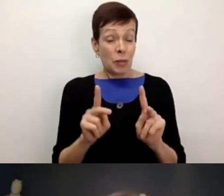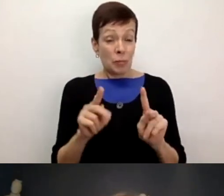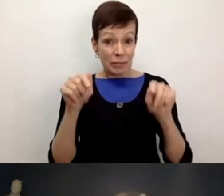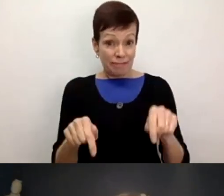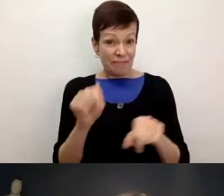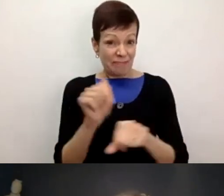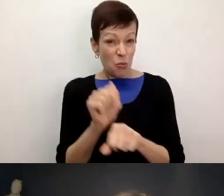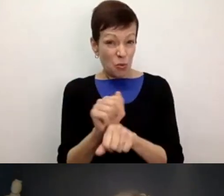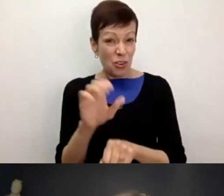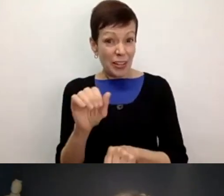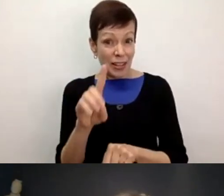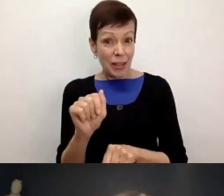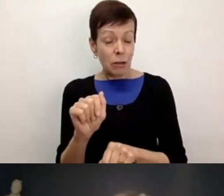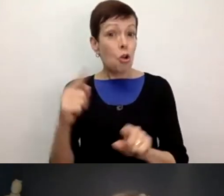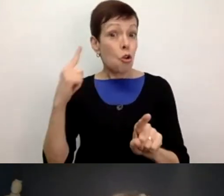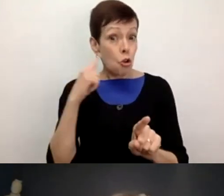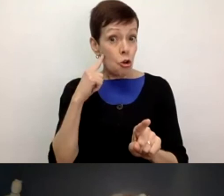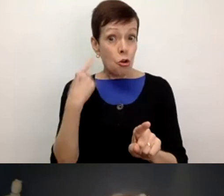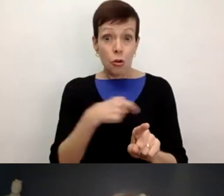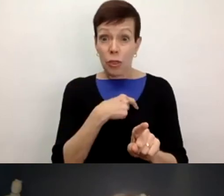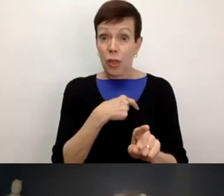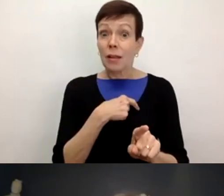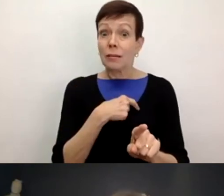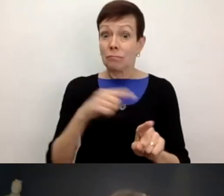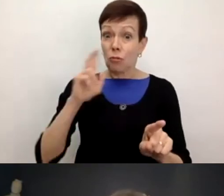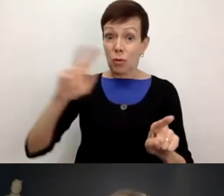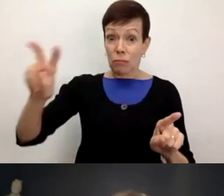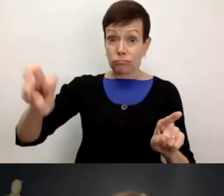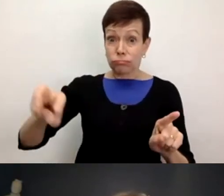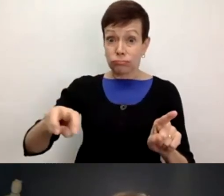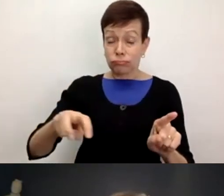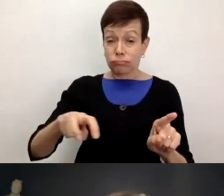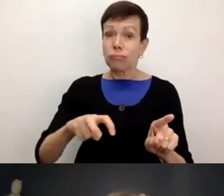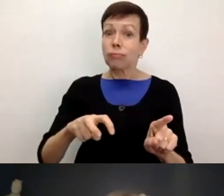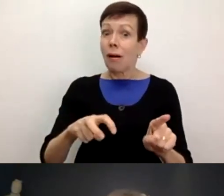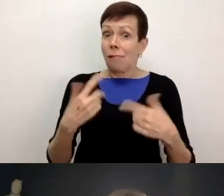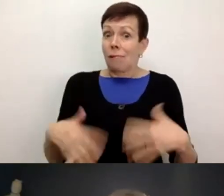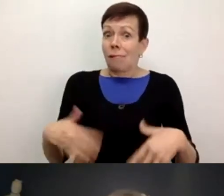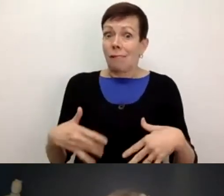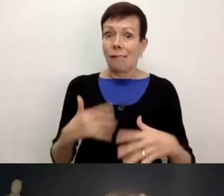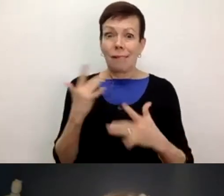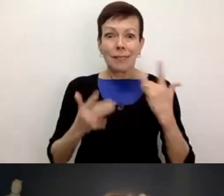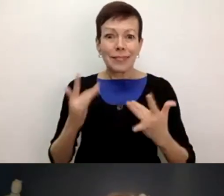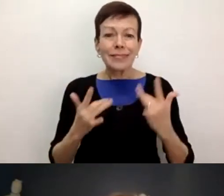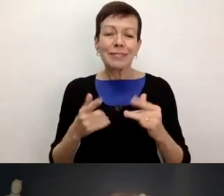and we look forward to Brandy and the team leading us in these efforts going forward.